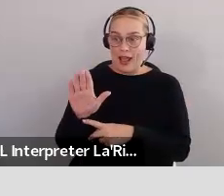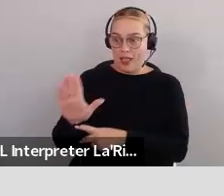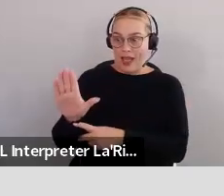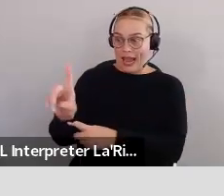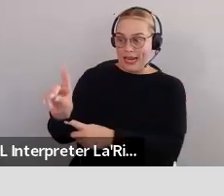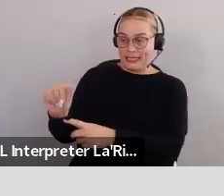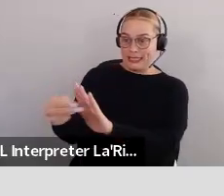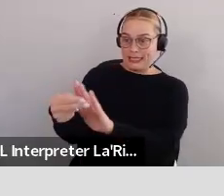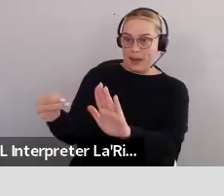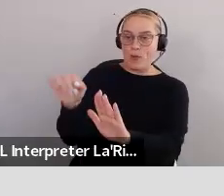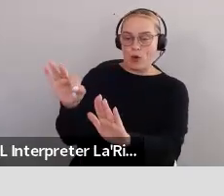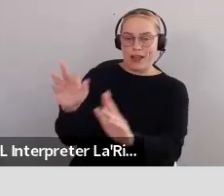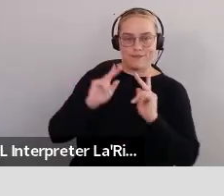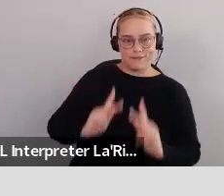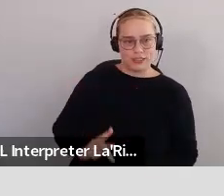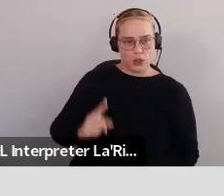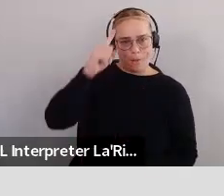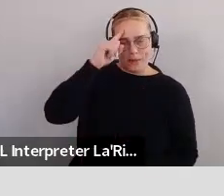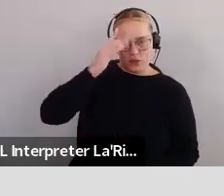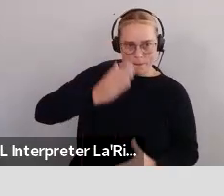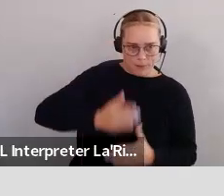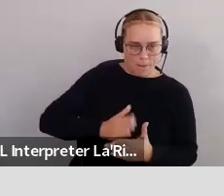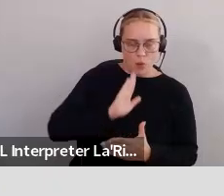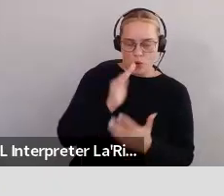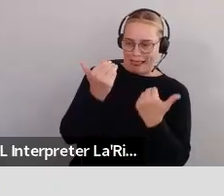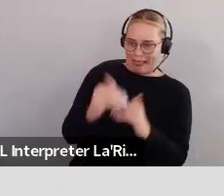which is employment. A person has a disability according to the Americans